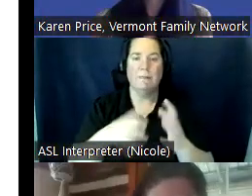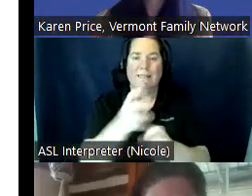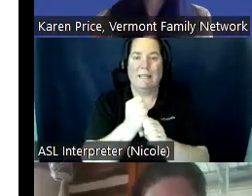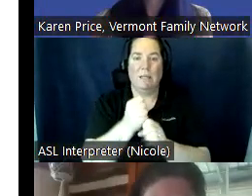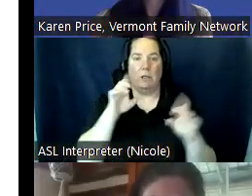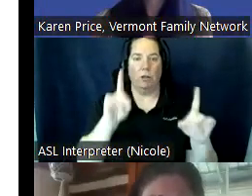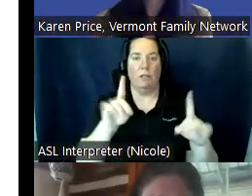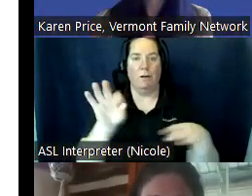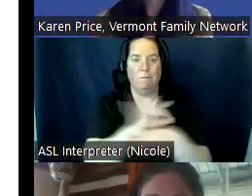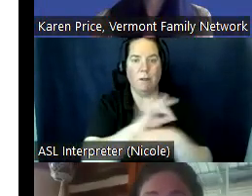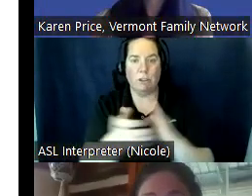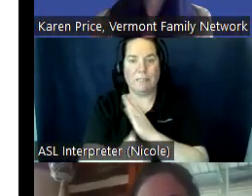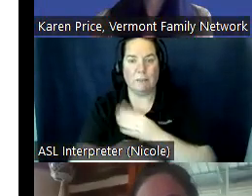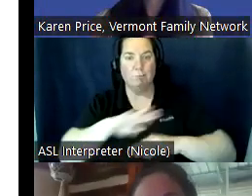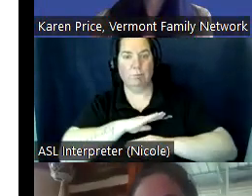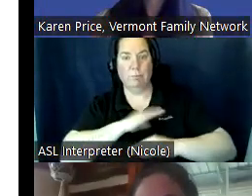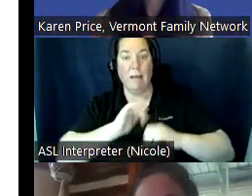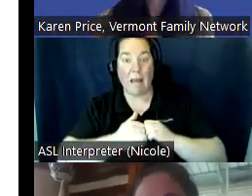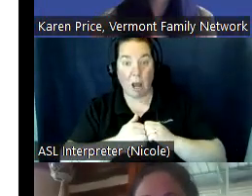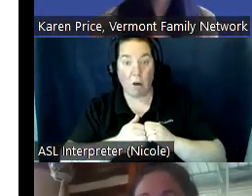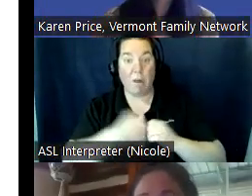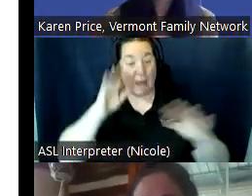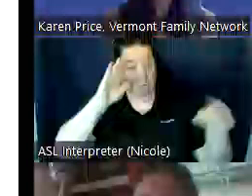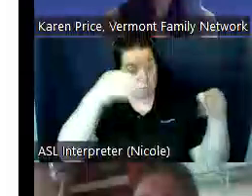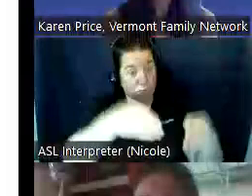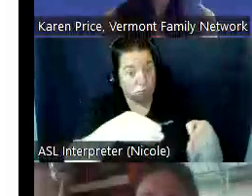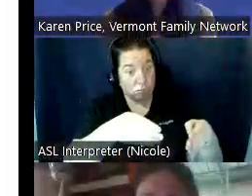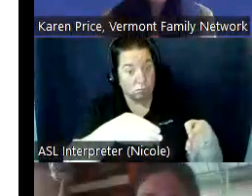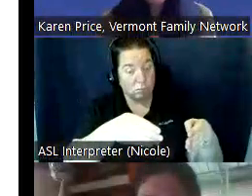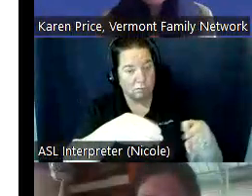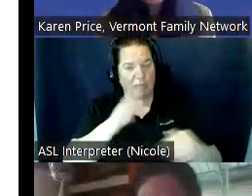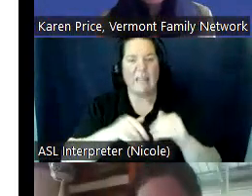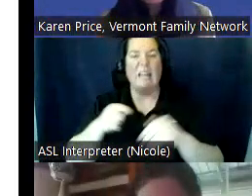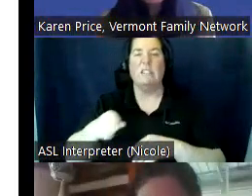functional skill needs met, becomes the focus. Rather than meeting an operational standard.